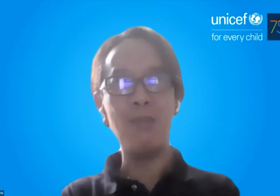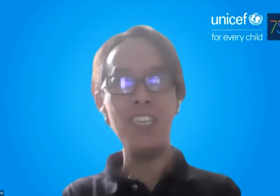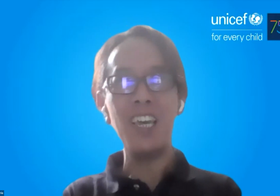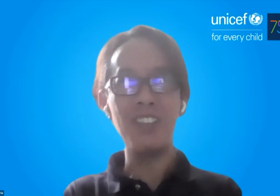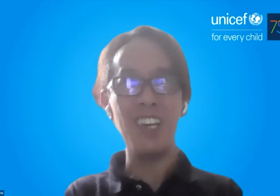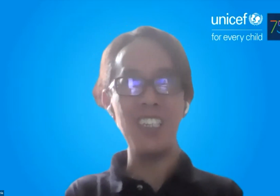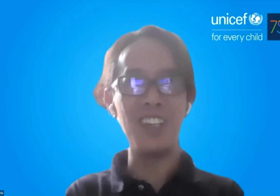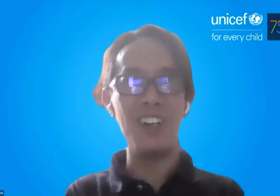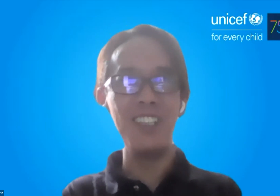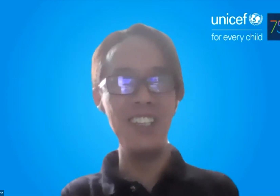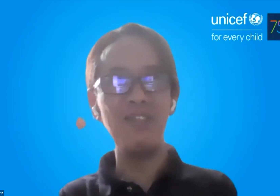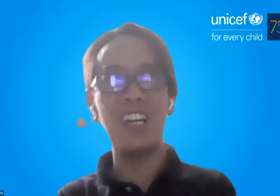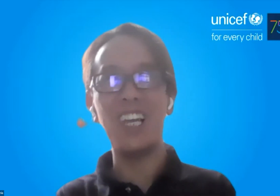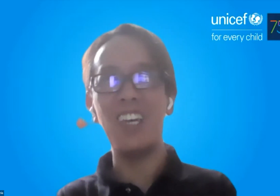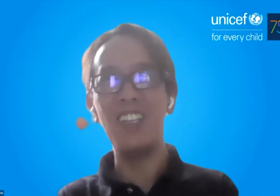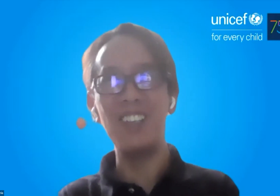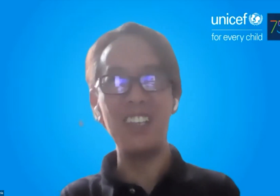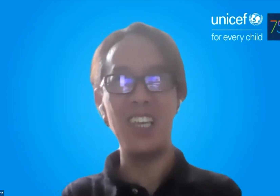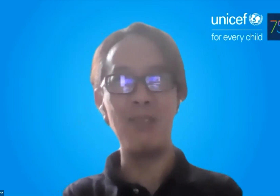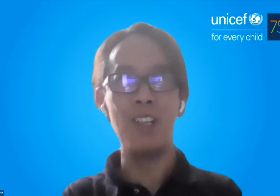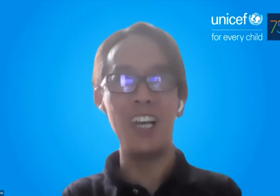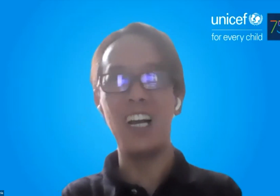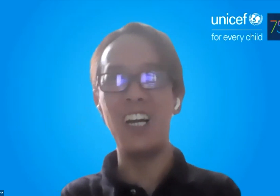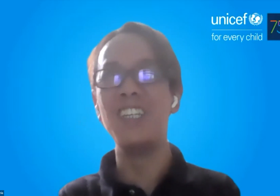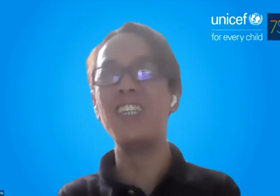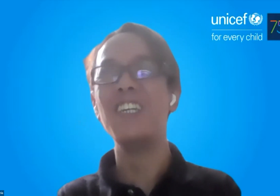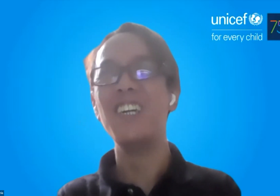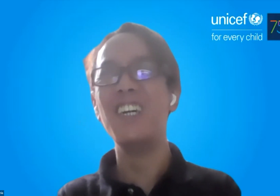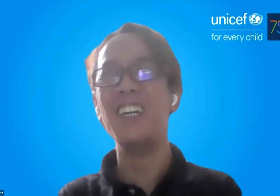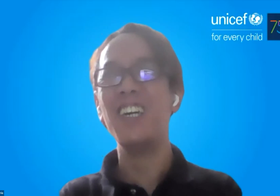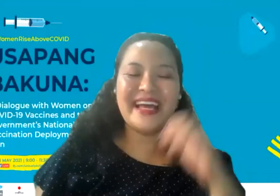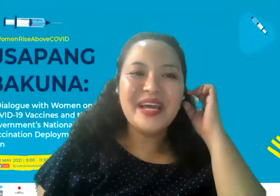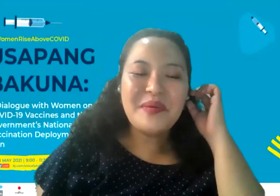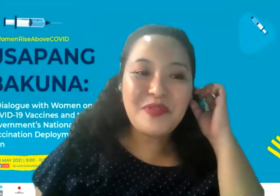Cami next question. We’re like on Eat Bulaga. That’s right.